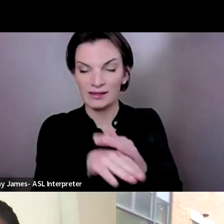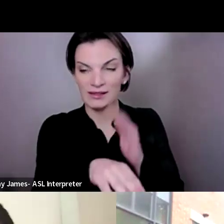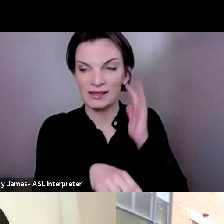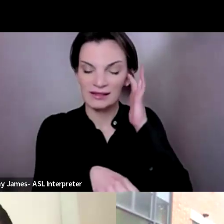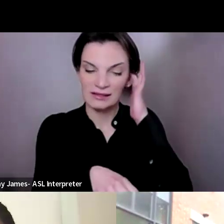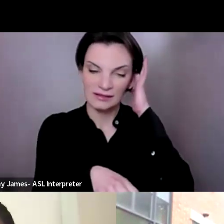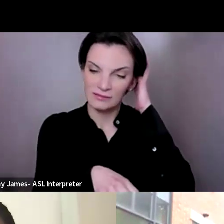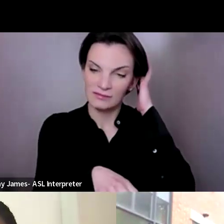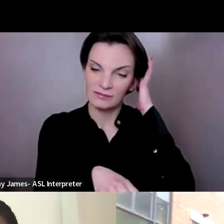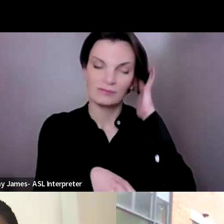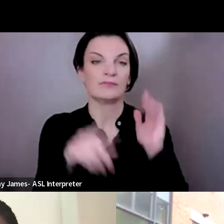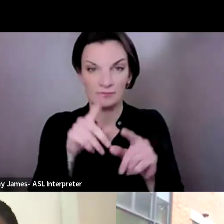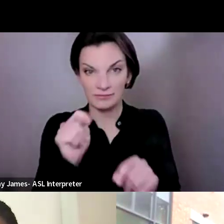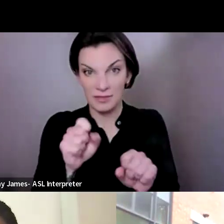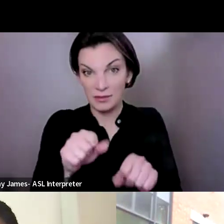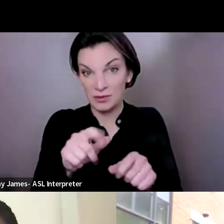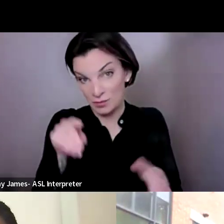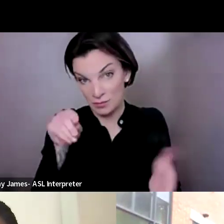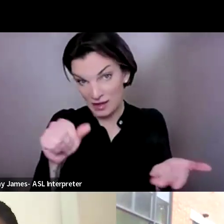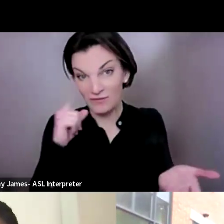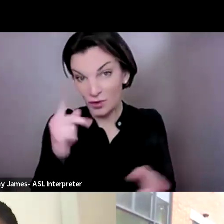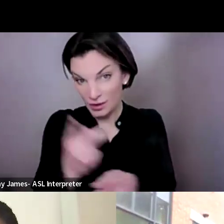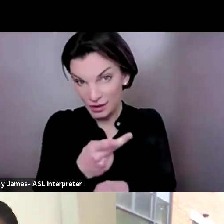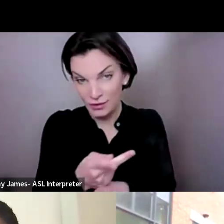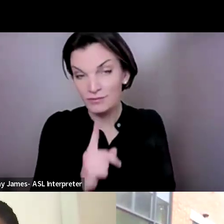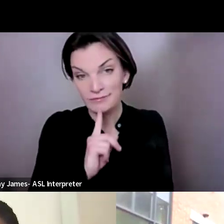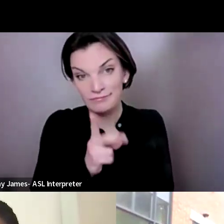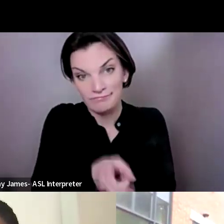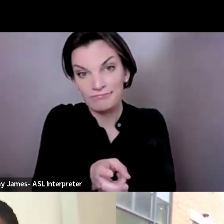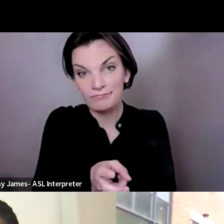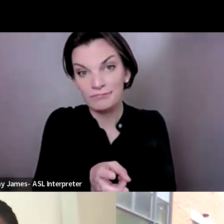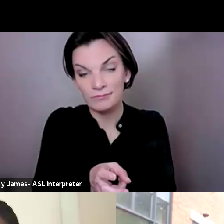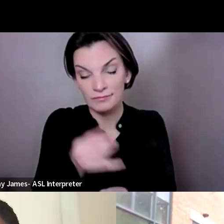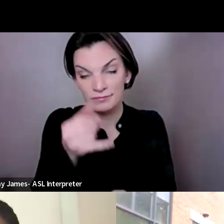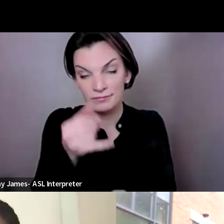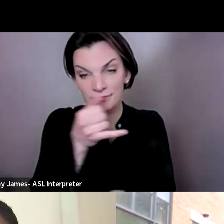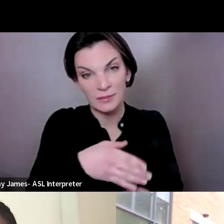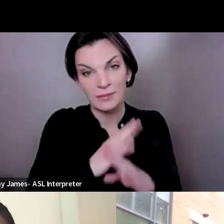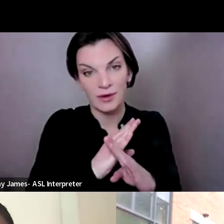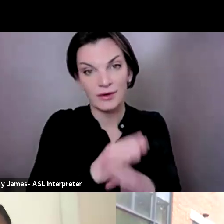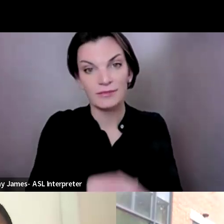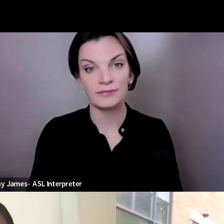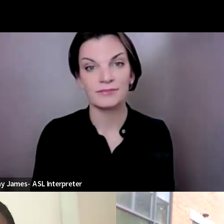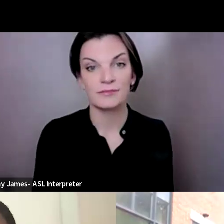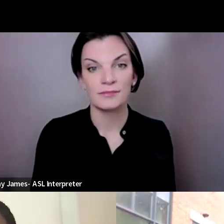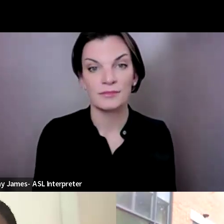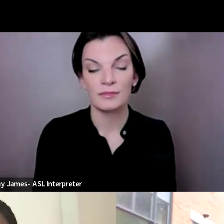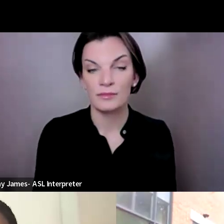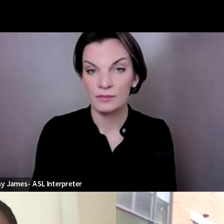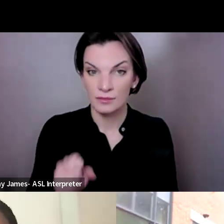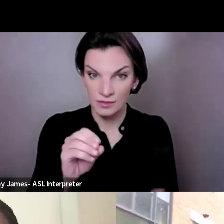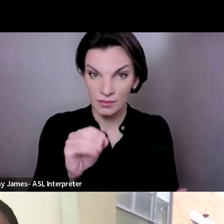to pay for care is also a barrier to access, and so removing those barriers